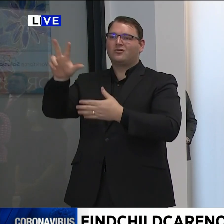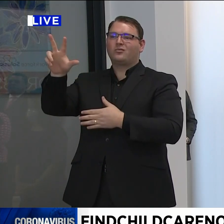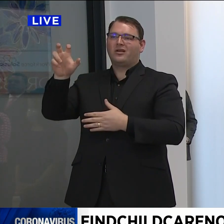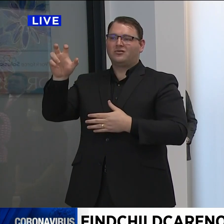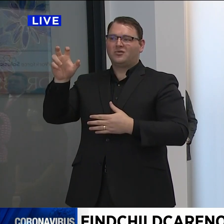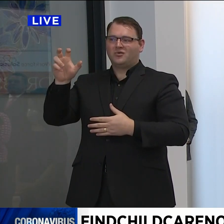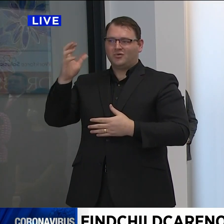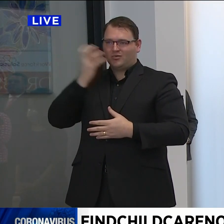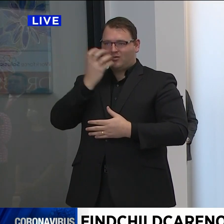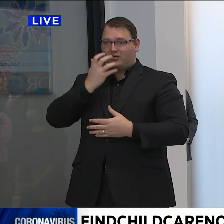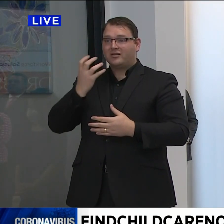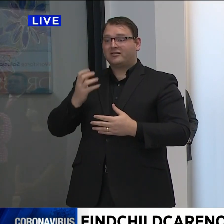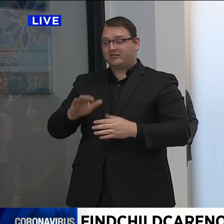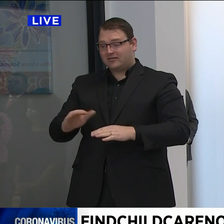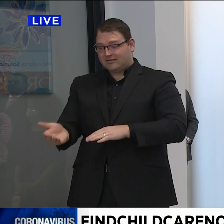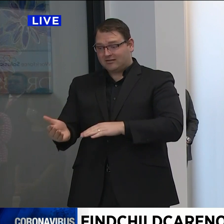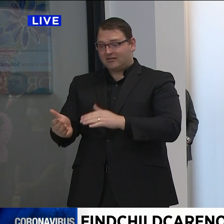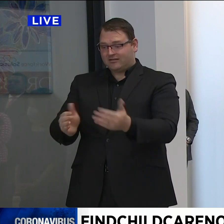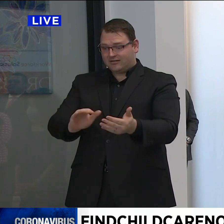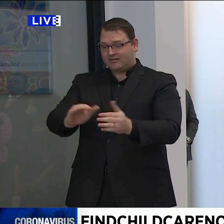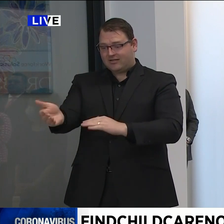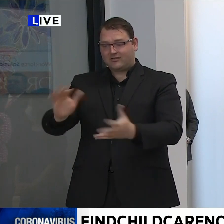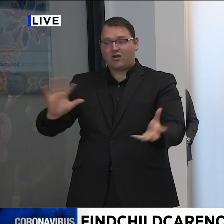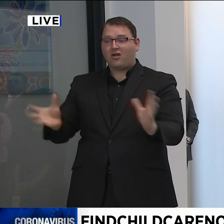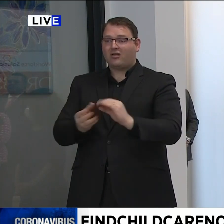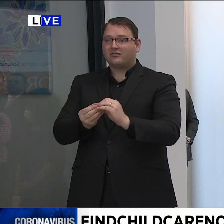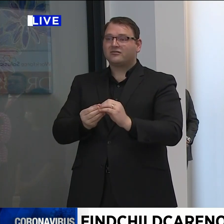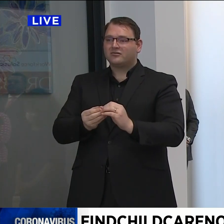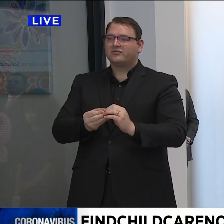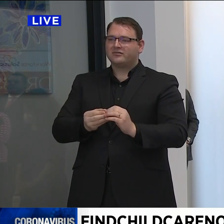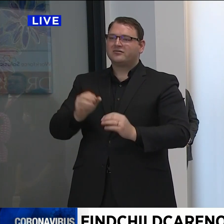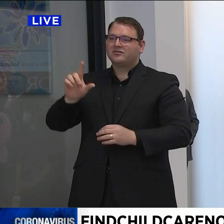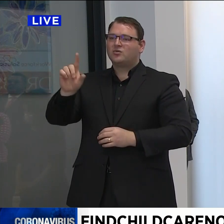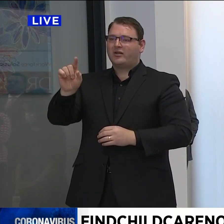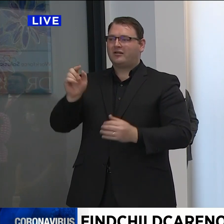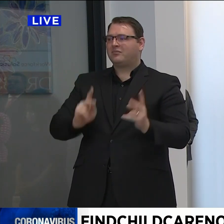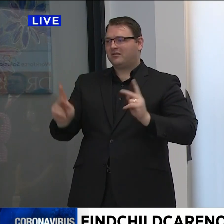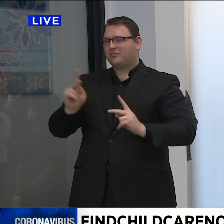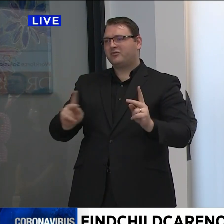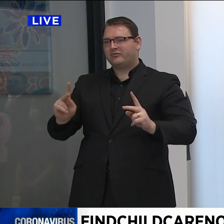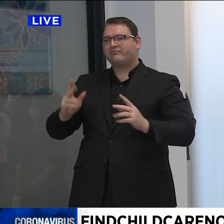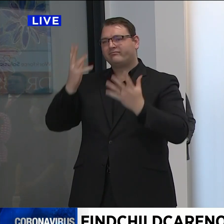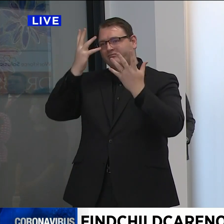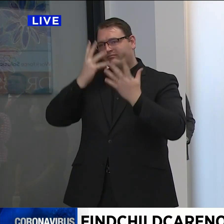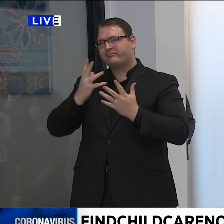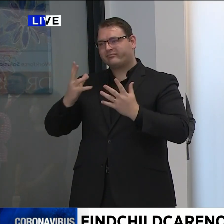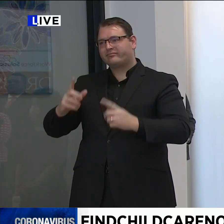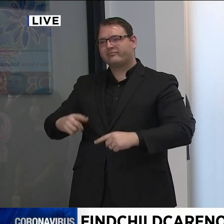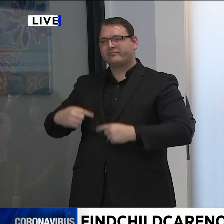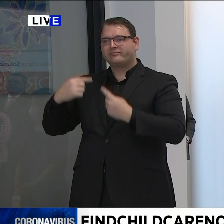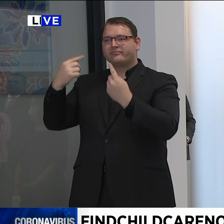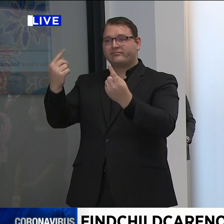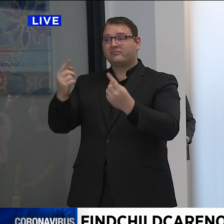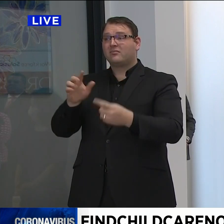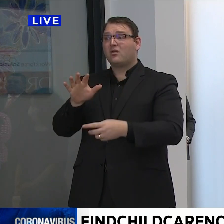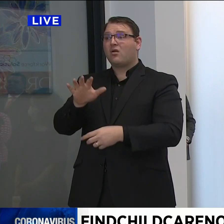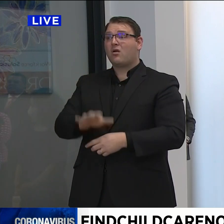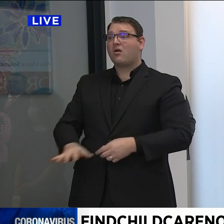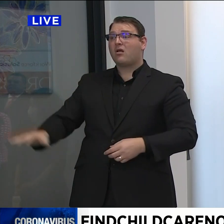over 1300 diagnosed covid patients so we covid patients so we crossed 1000 a couple of days crossed 1000 a couple of days ago, Dennis have now very well ago, Dennis have now very well into the